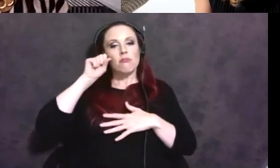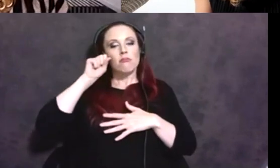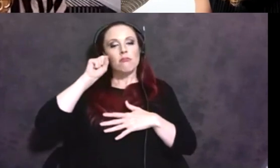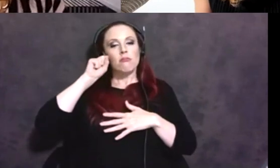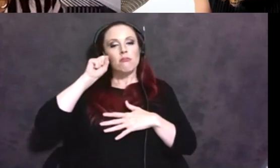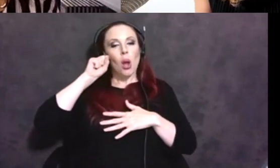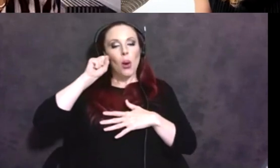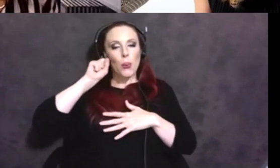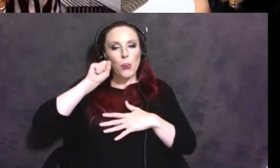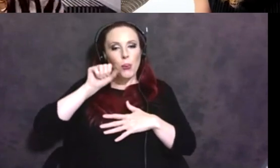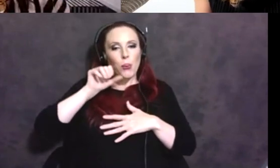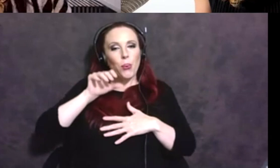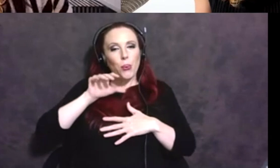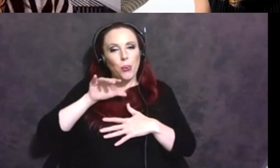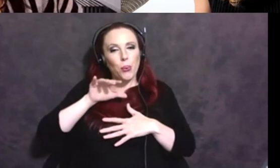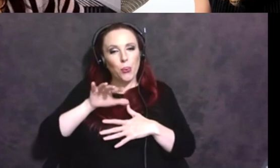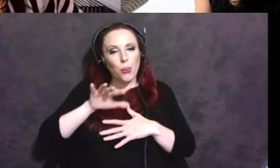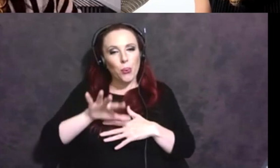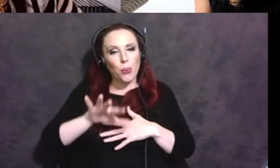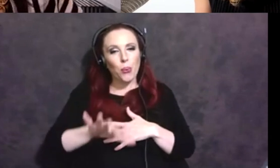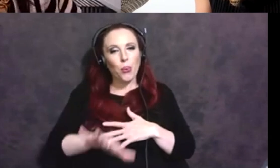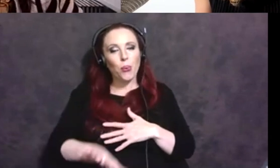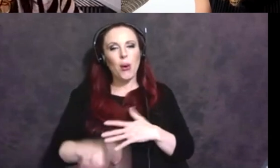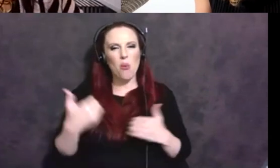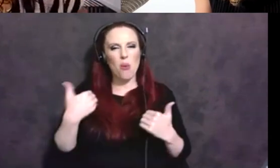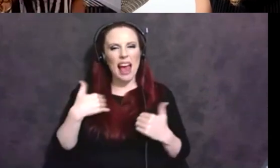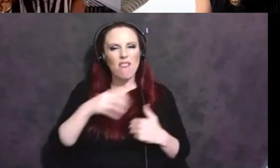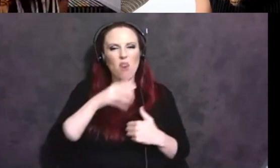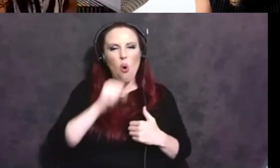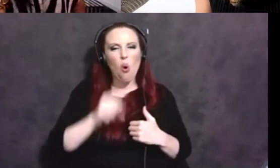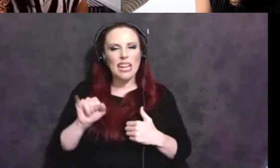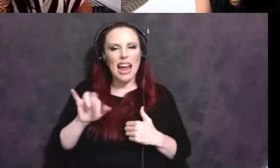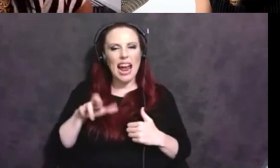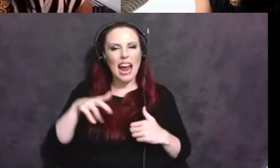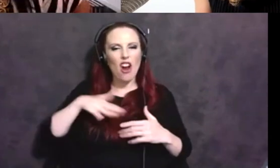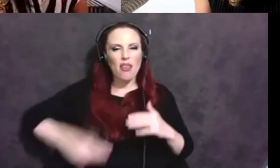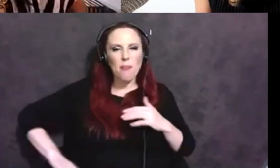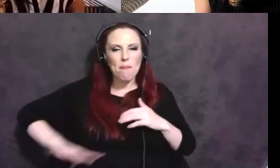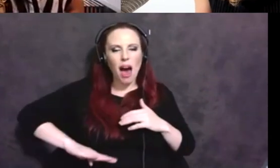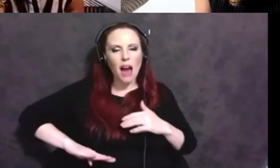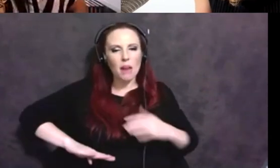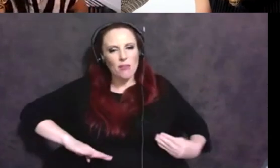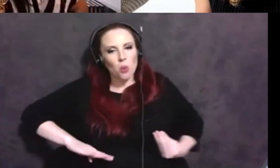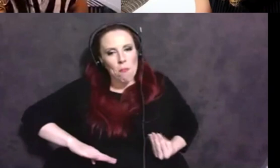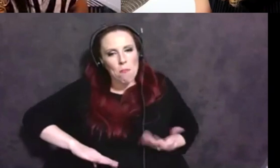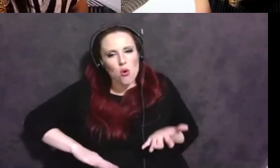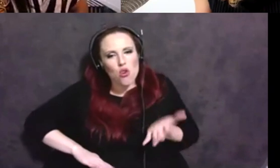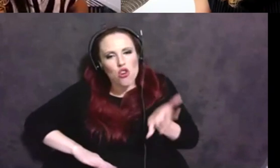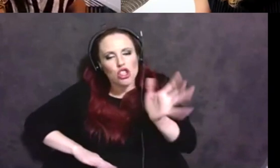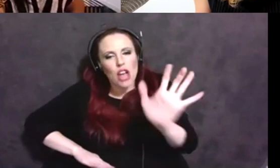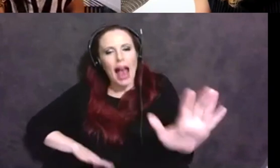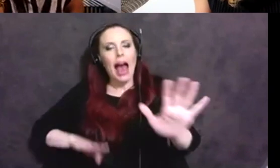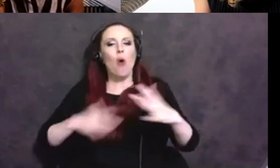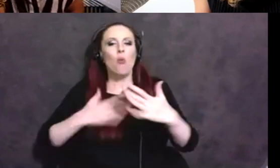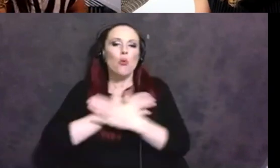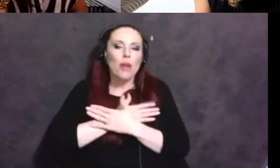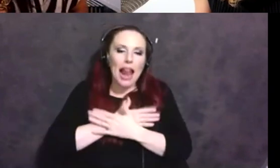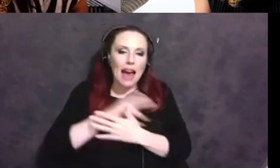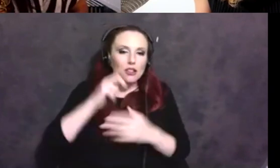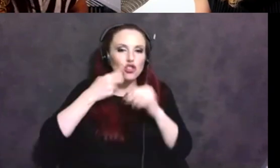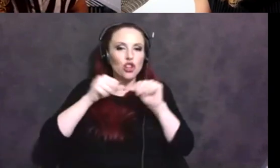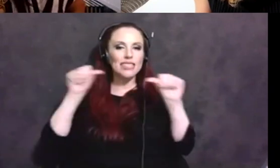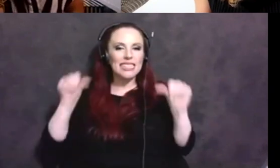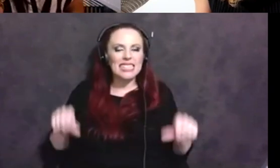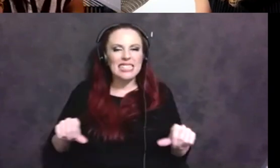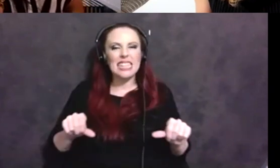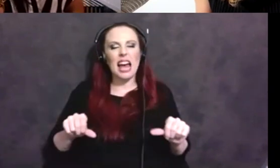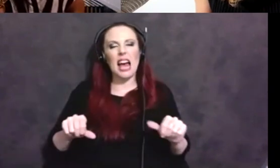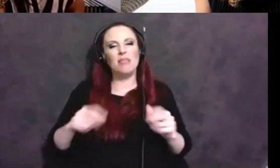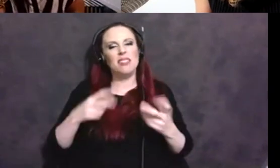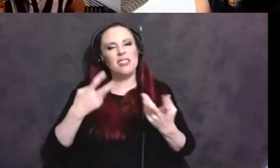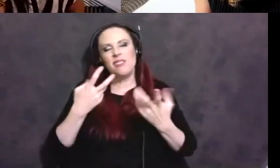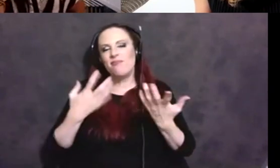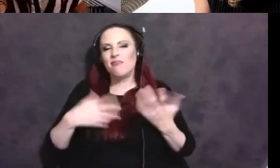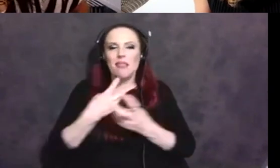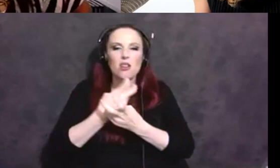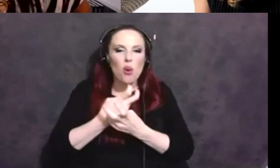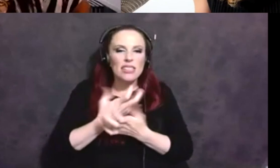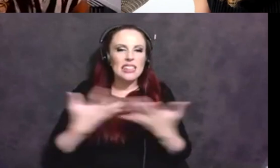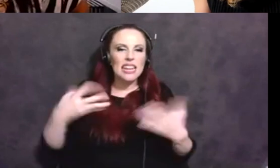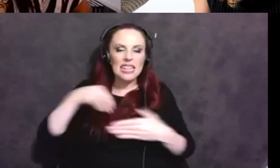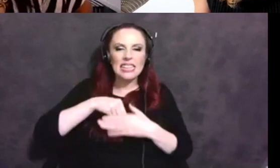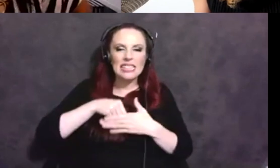on diagram or belly breathing and taking increasingly slow inhalation and deep exhalation and helps